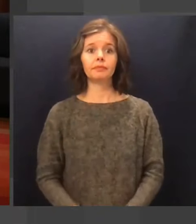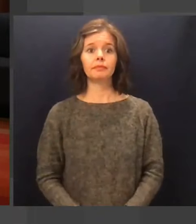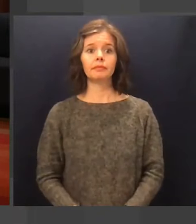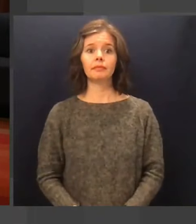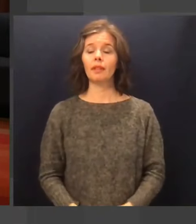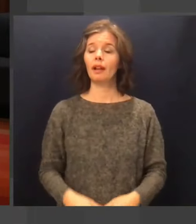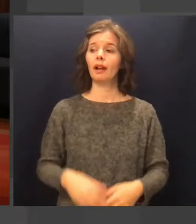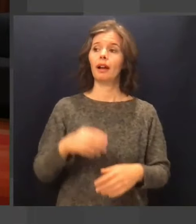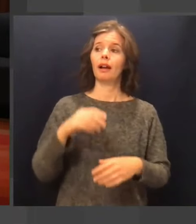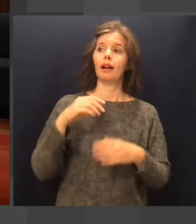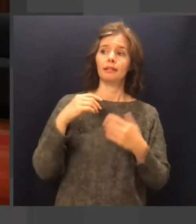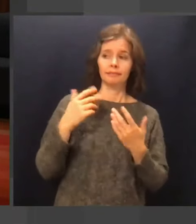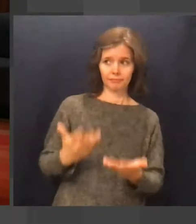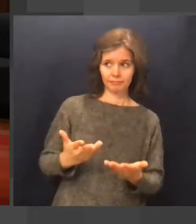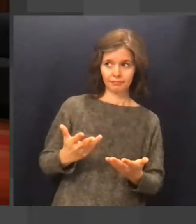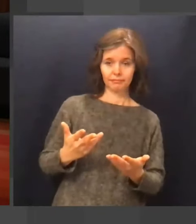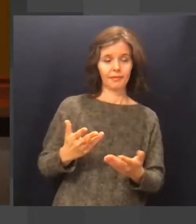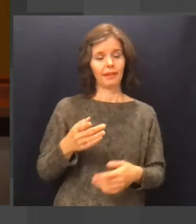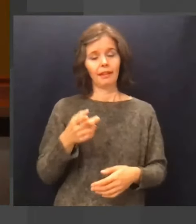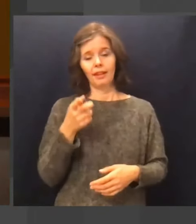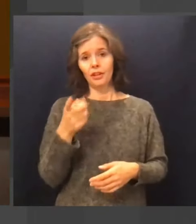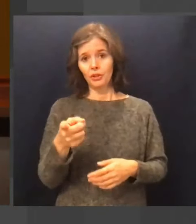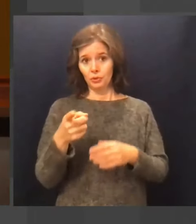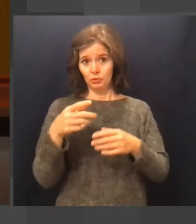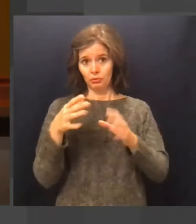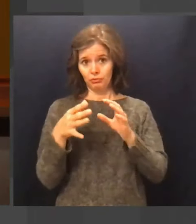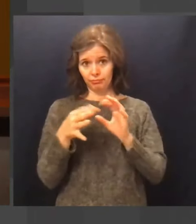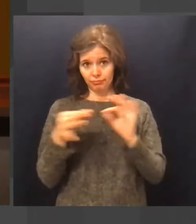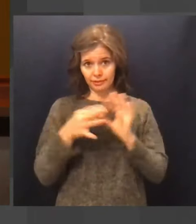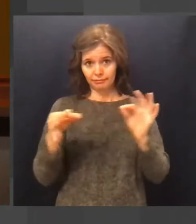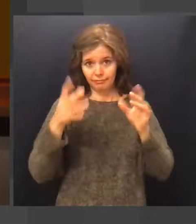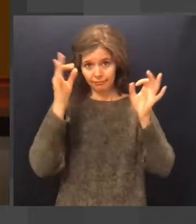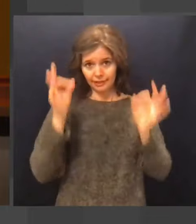TO COME. BUT YOU DID DECIDE TO SHARE